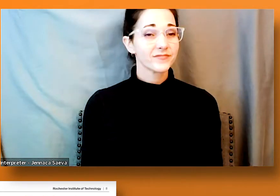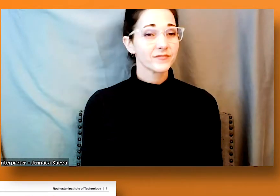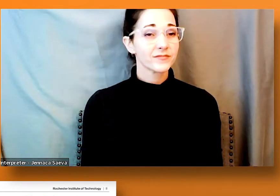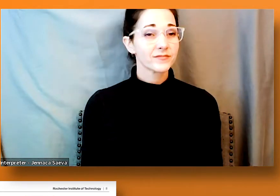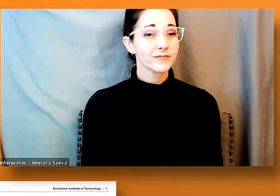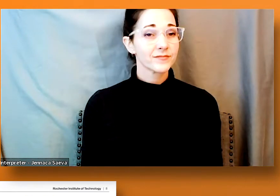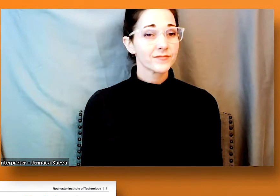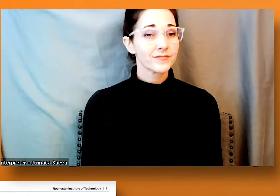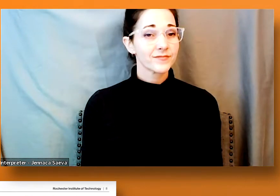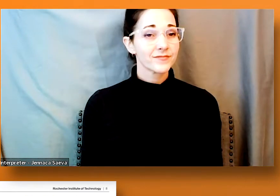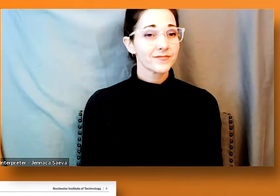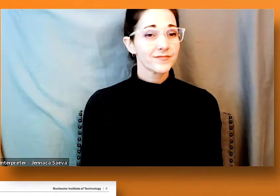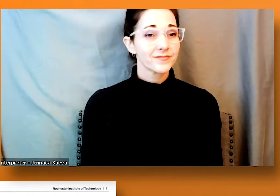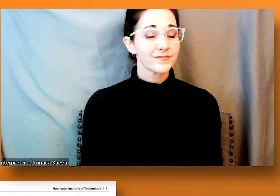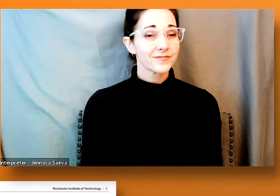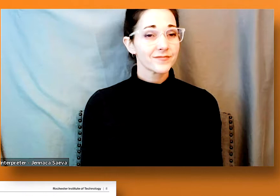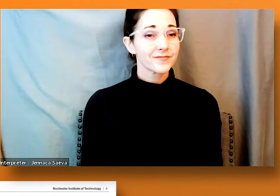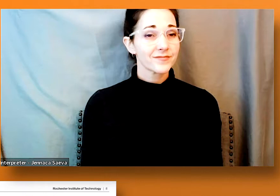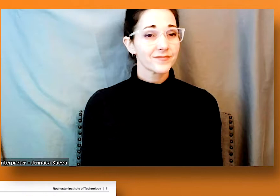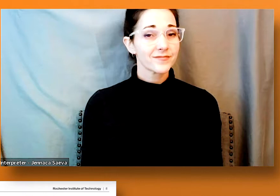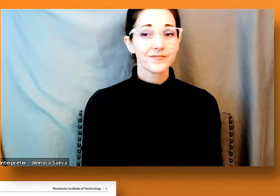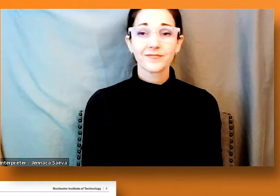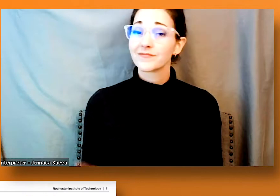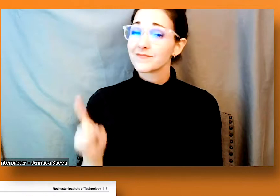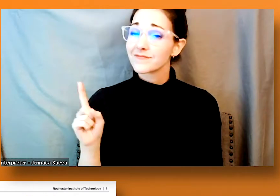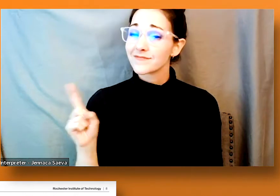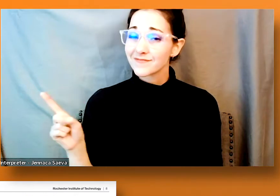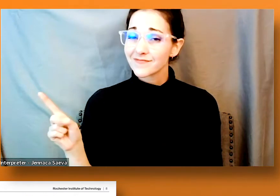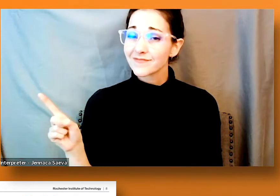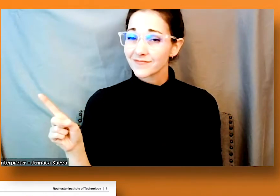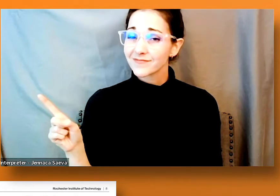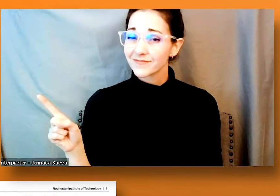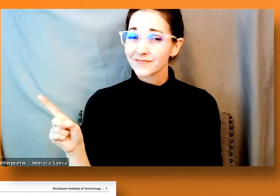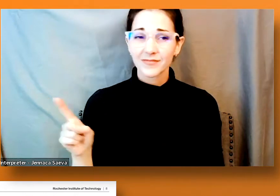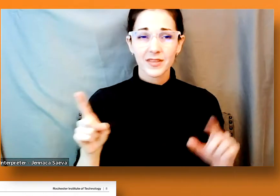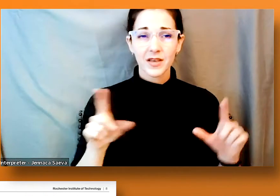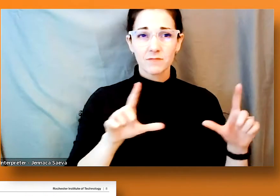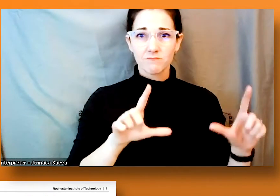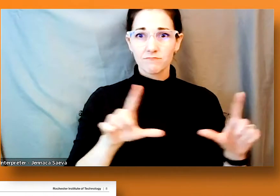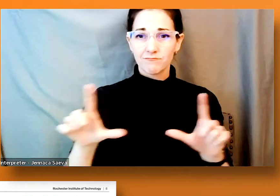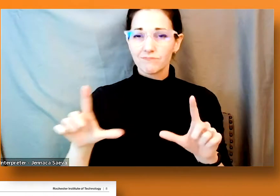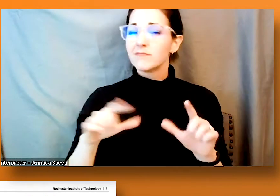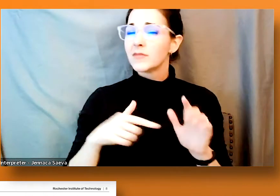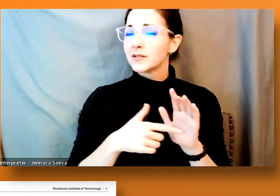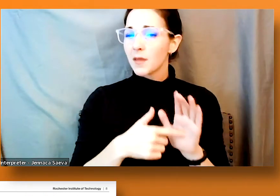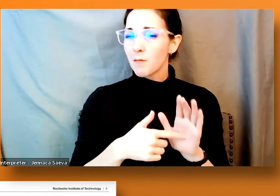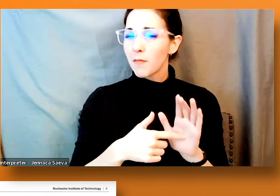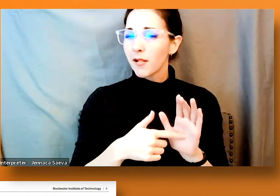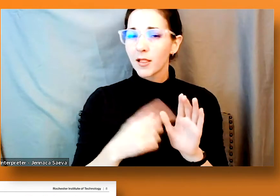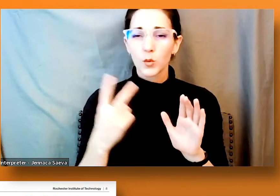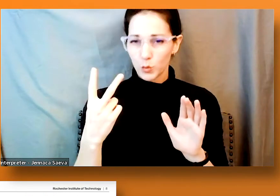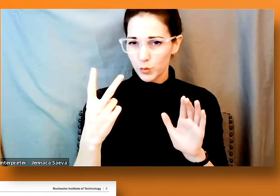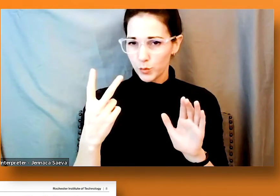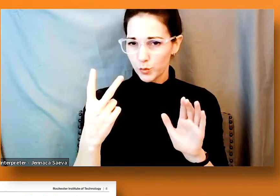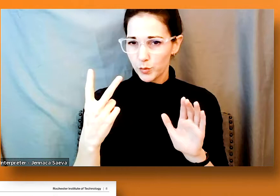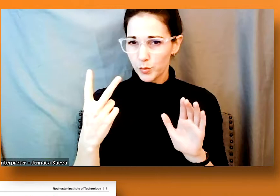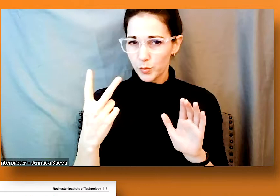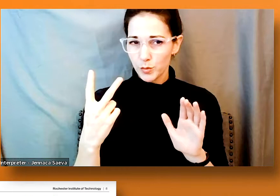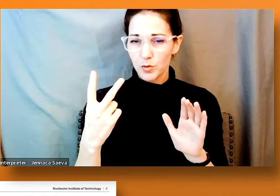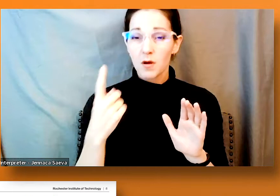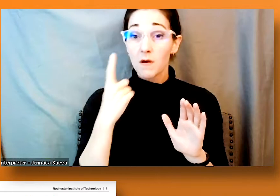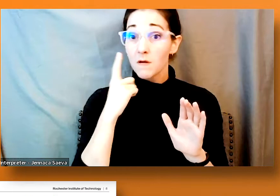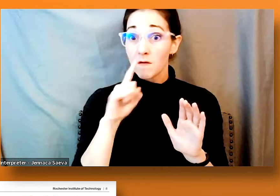This is an example--actually, these are two examples